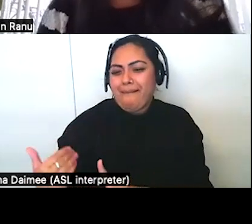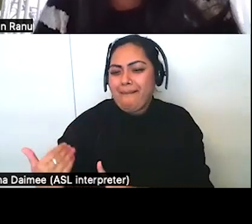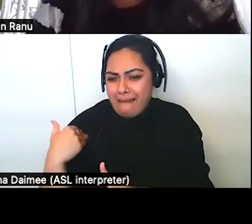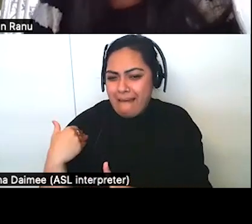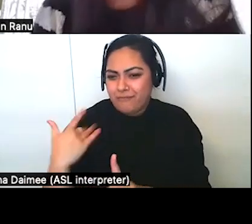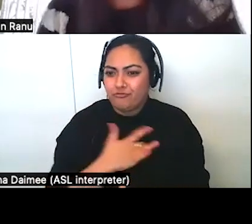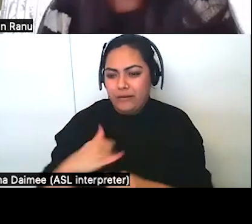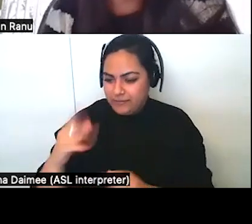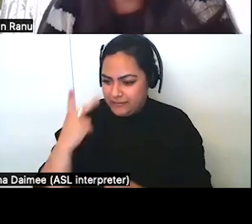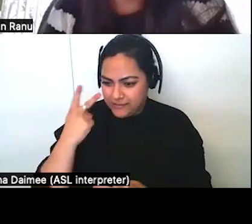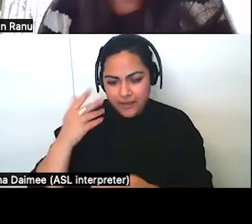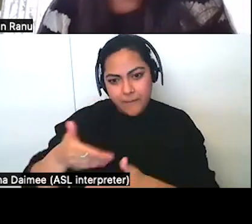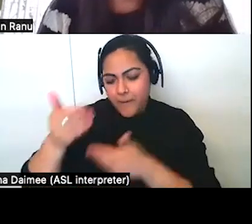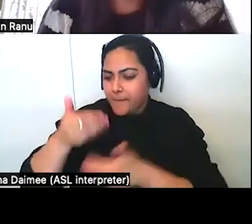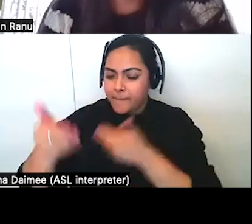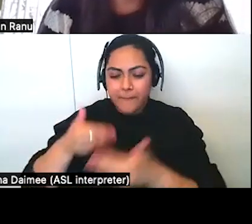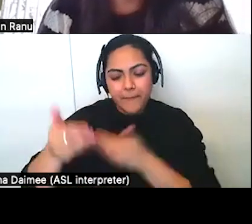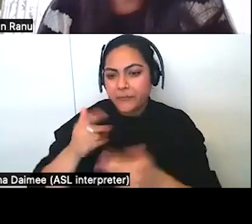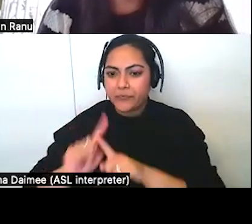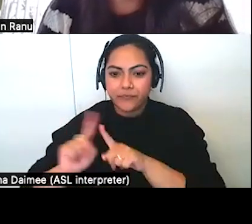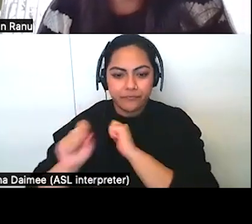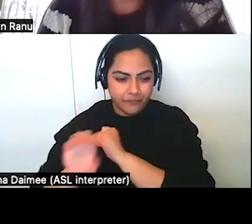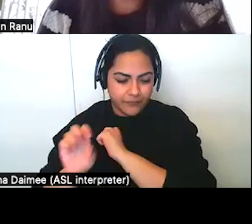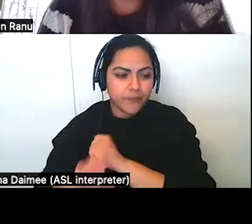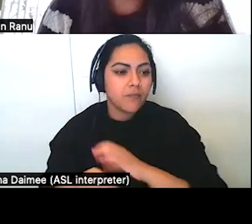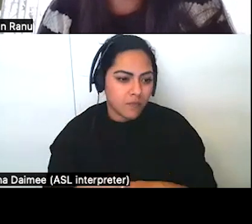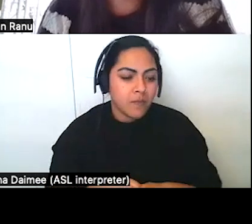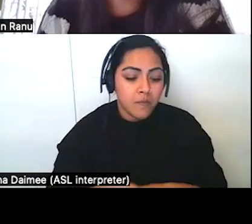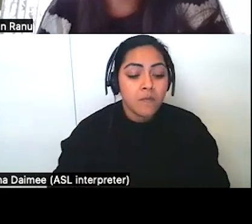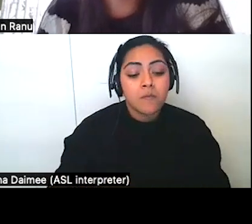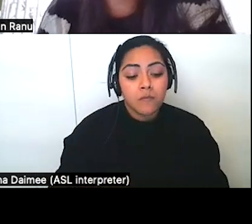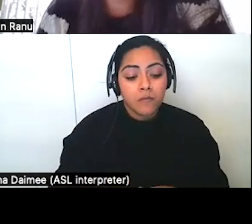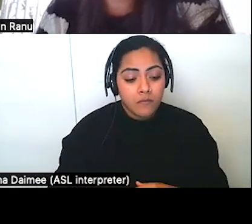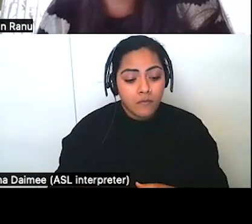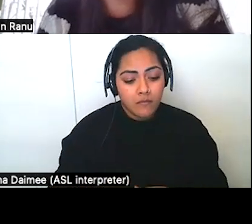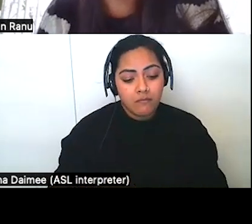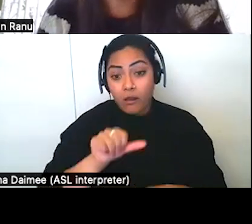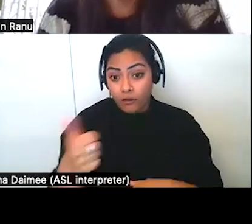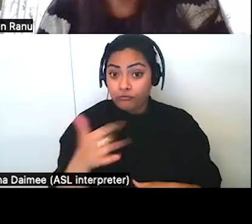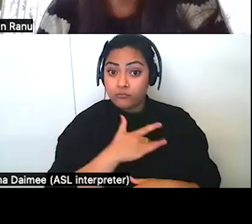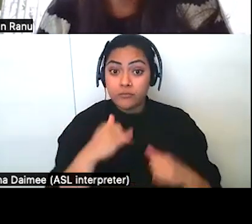The other form of sustainable activity we're seeing is through upcycling and repurposing.